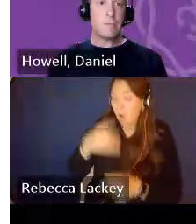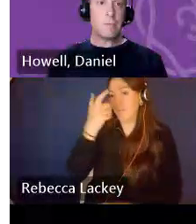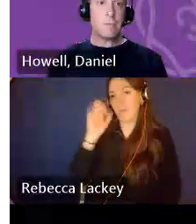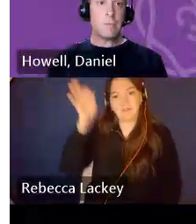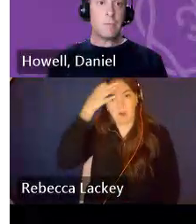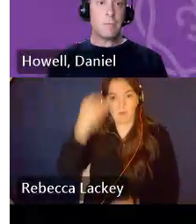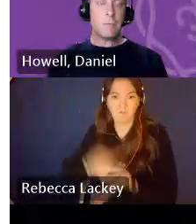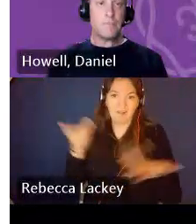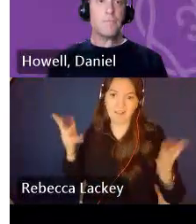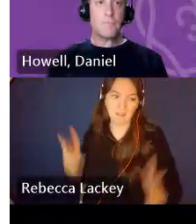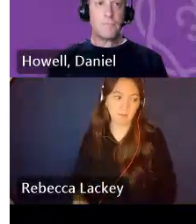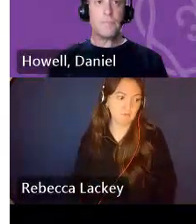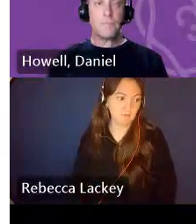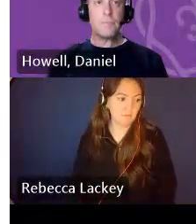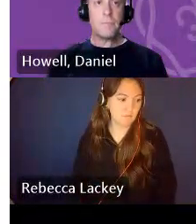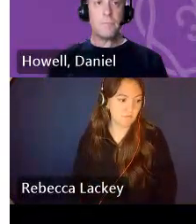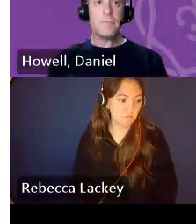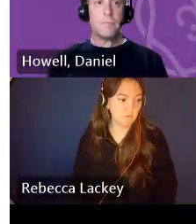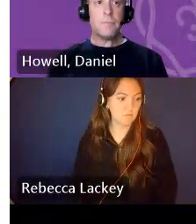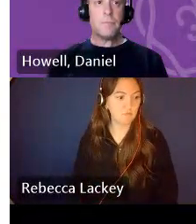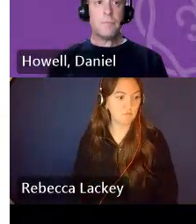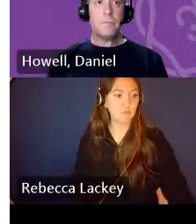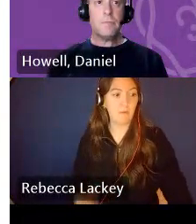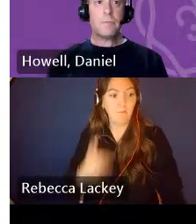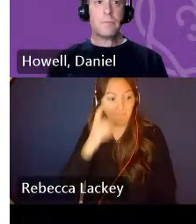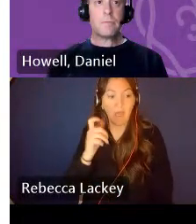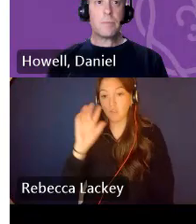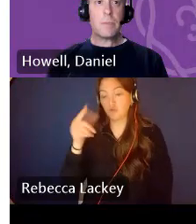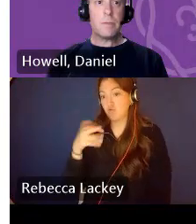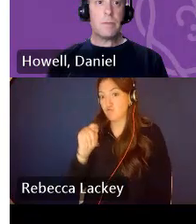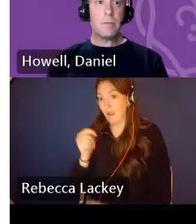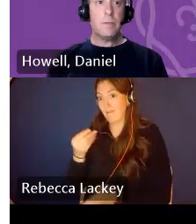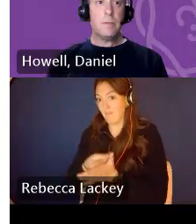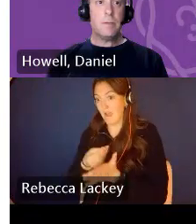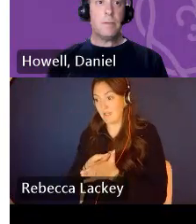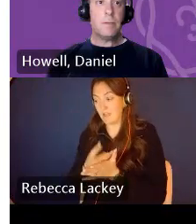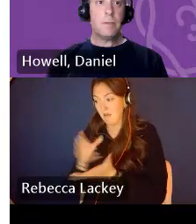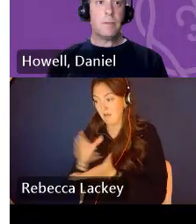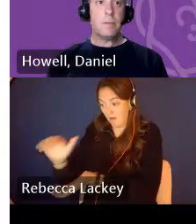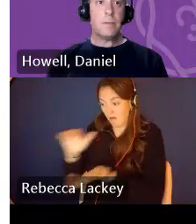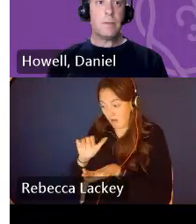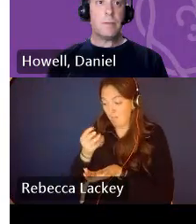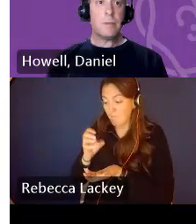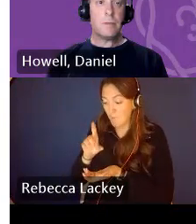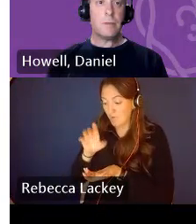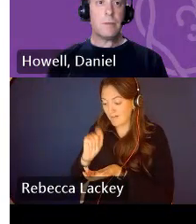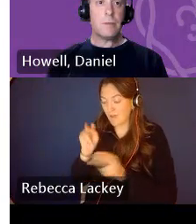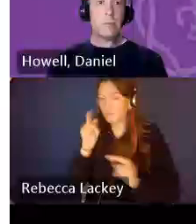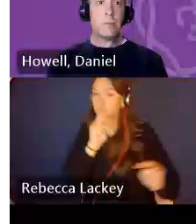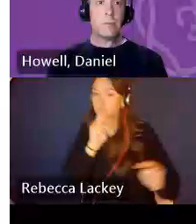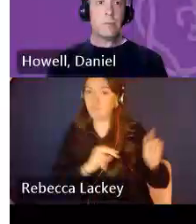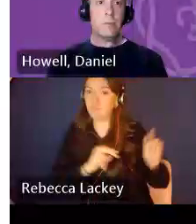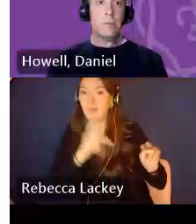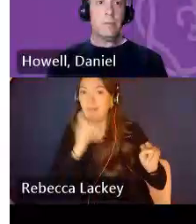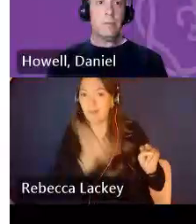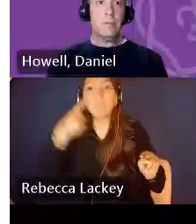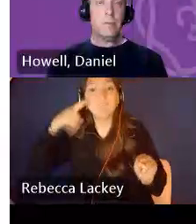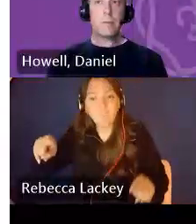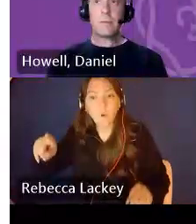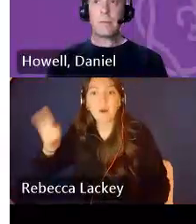funding that we because we secured grant funding. MODOT oversees that funding on behalf of FHWA. So